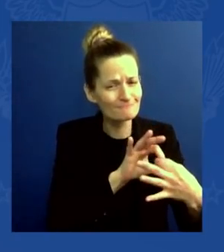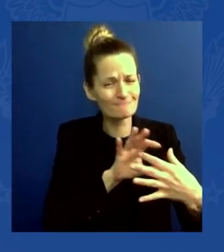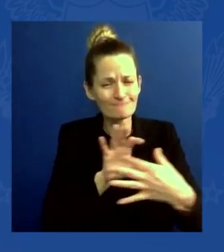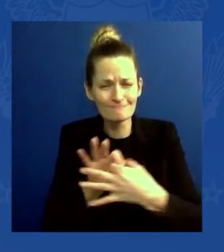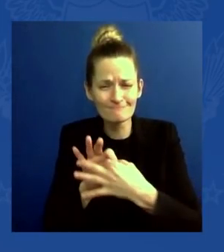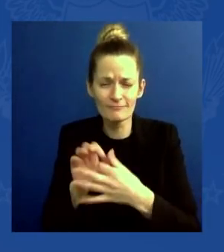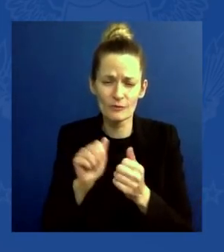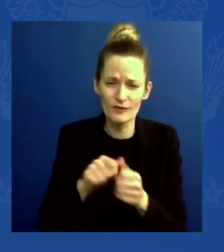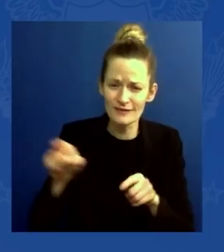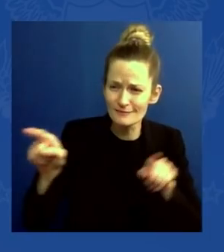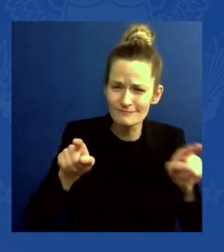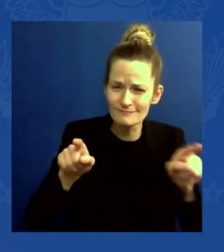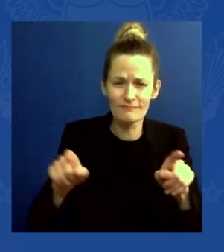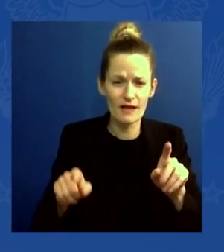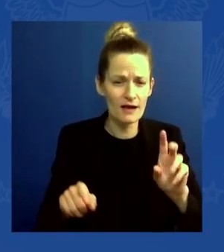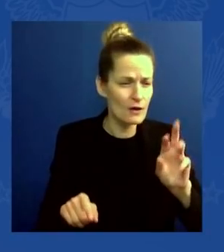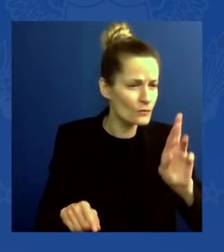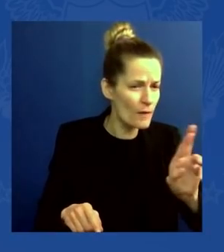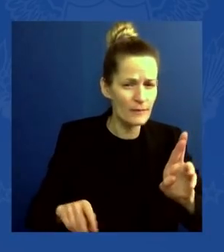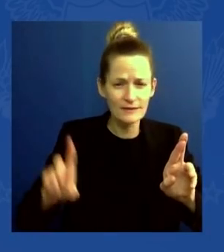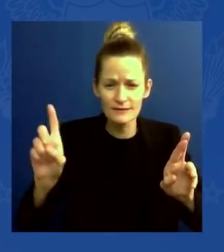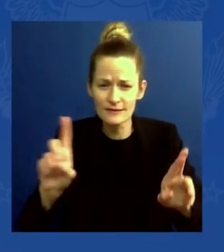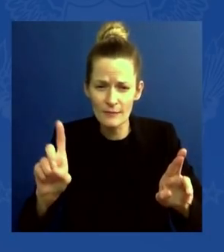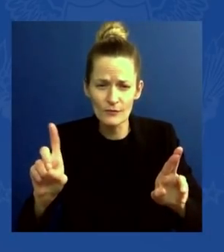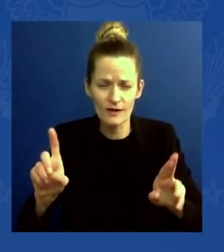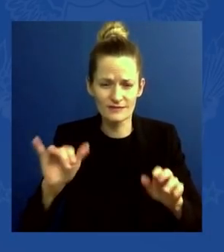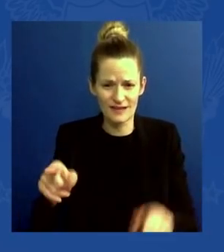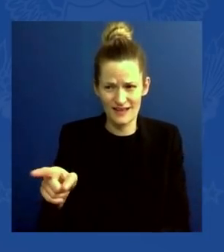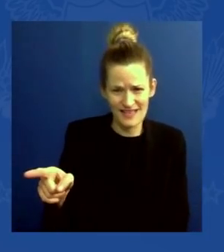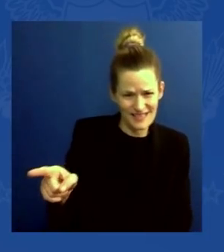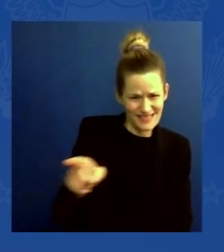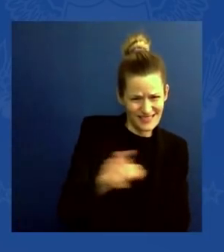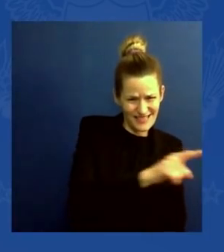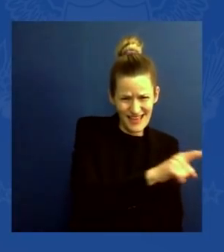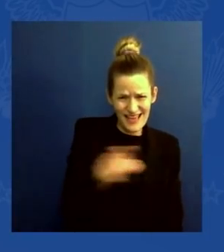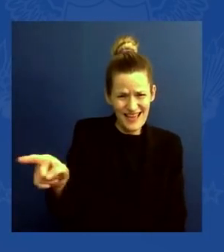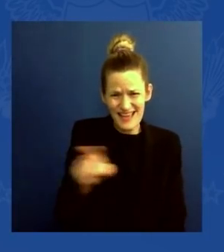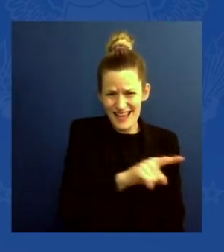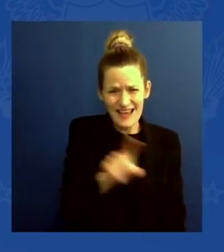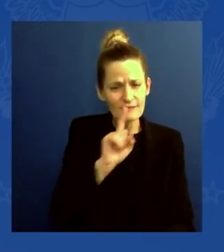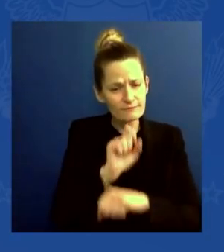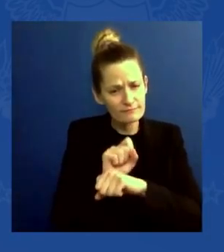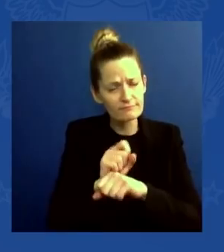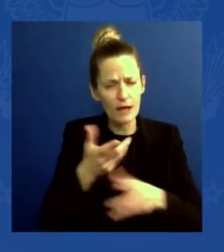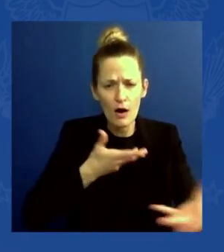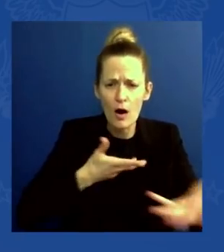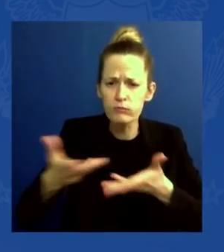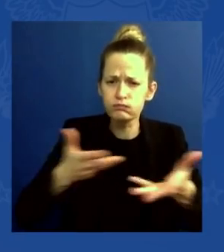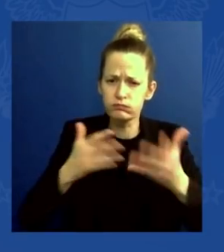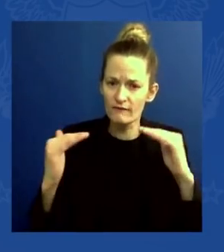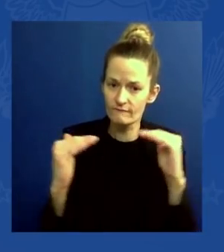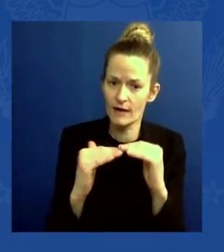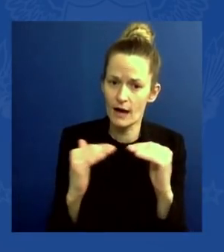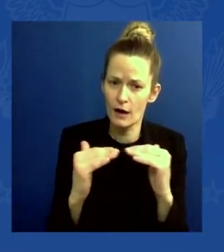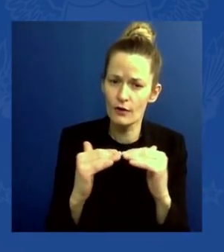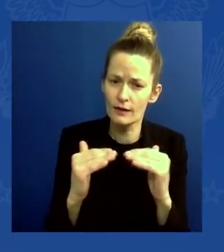I mean, they were -- they were -- we -- and part of the process -- and this is probably more than you need to know --